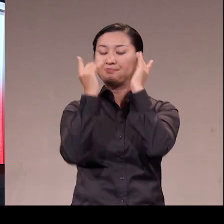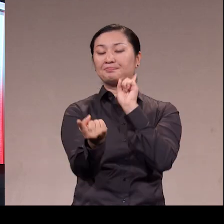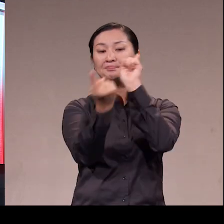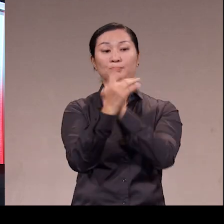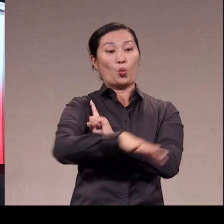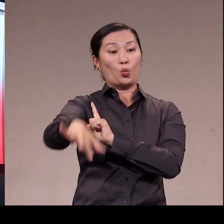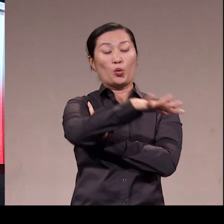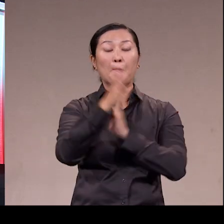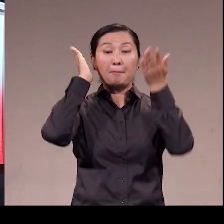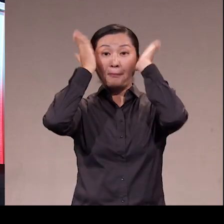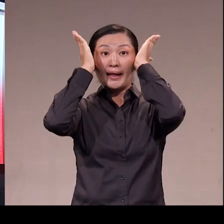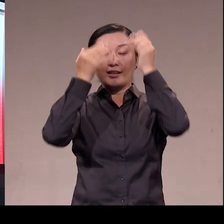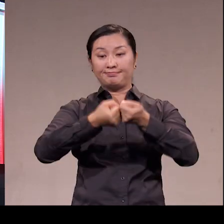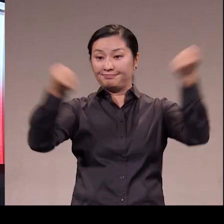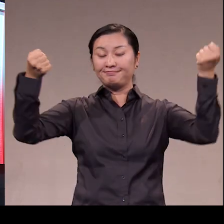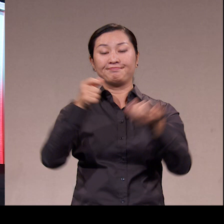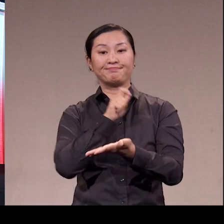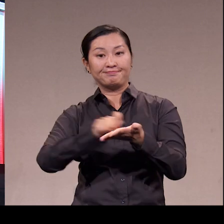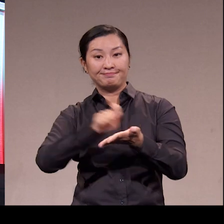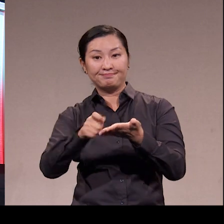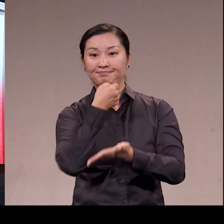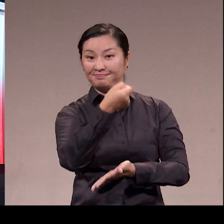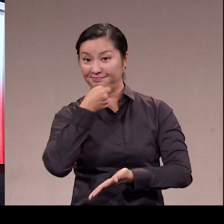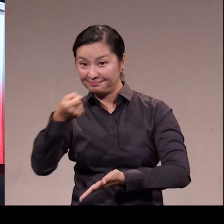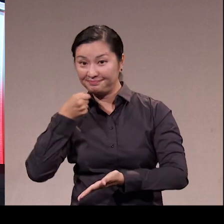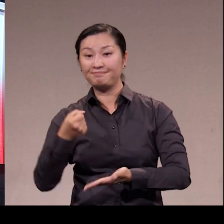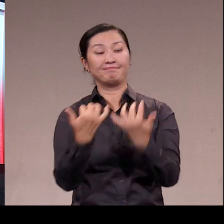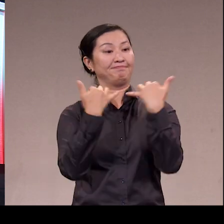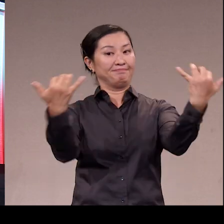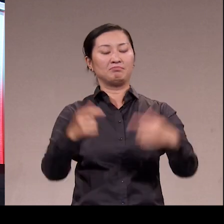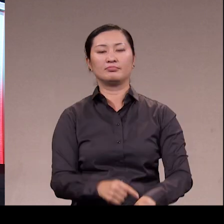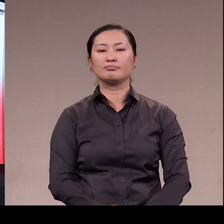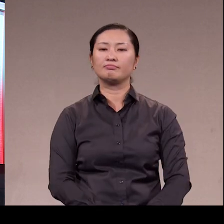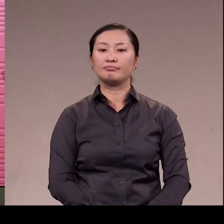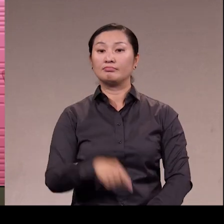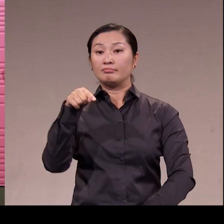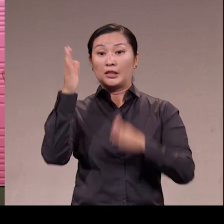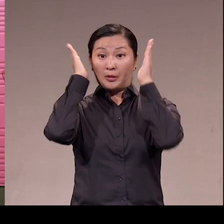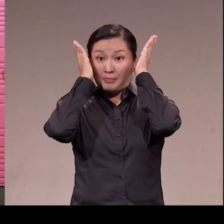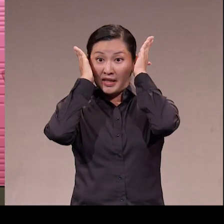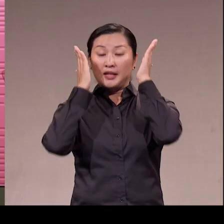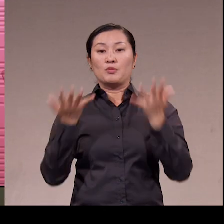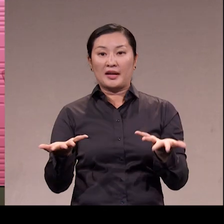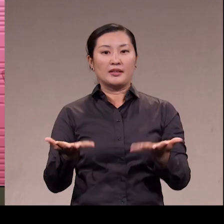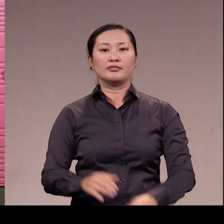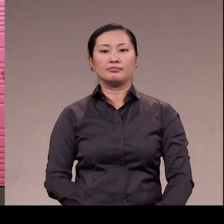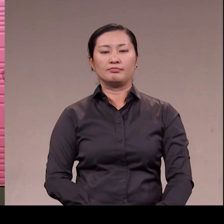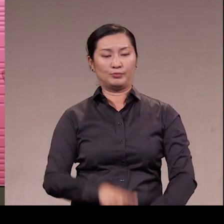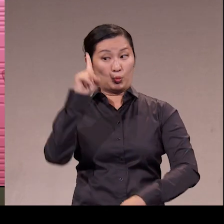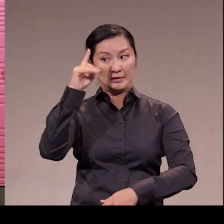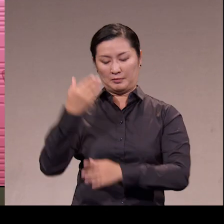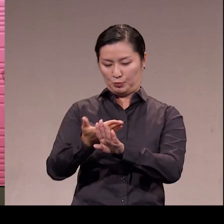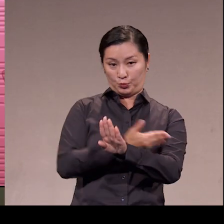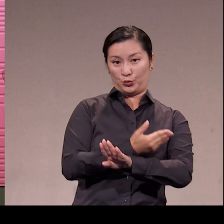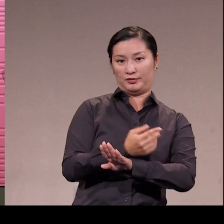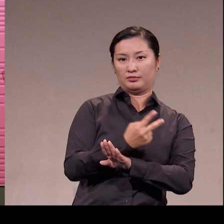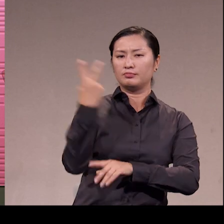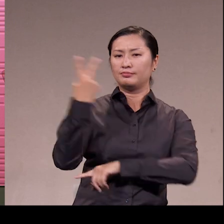Malay journalists, in Malay. Before asking his first question, a journalist addressed Mr Lee